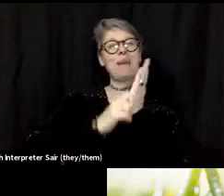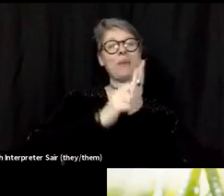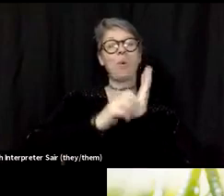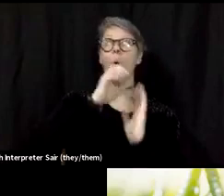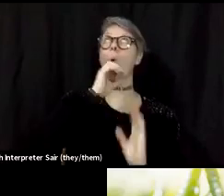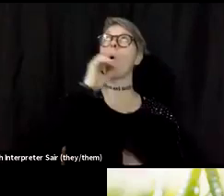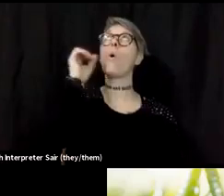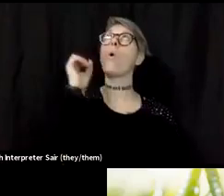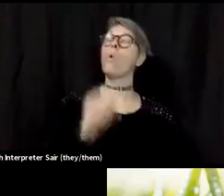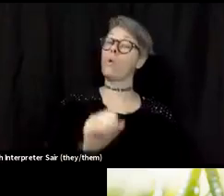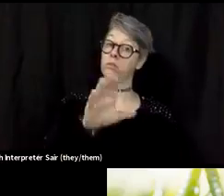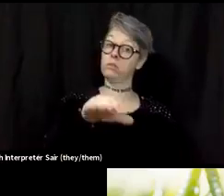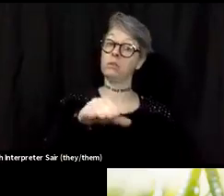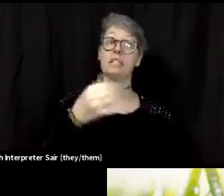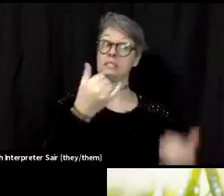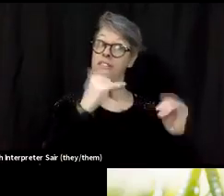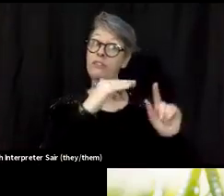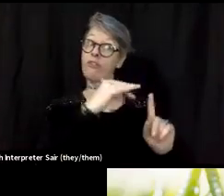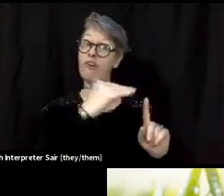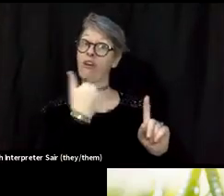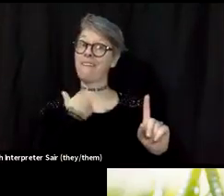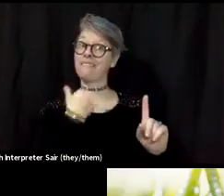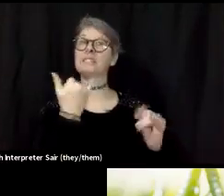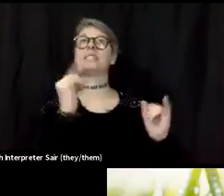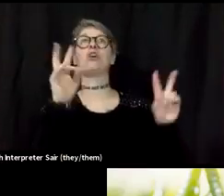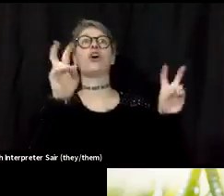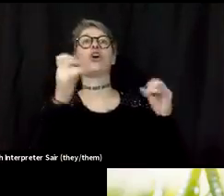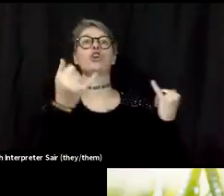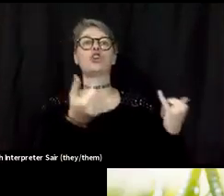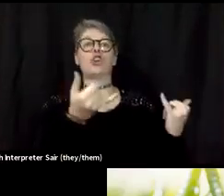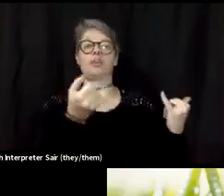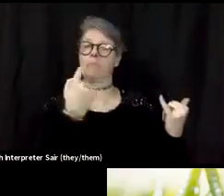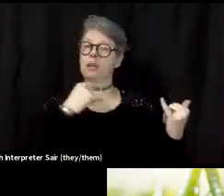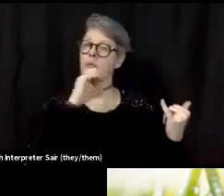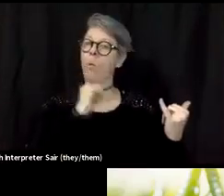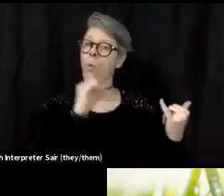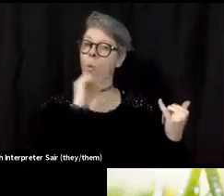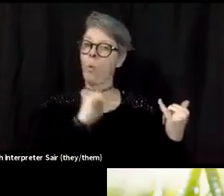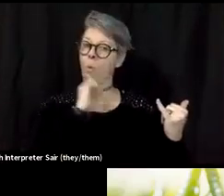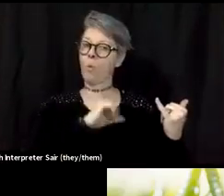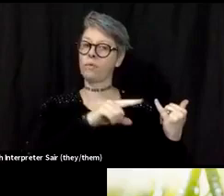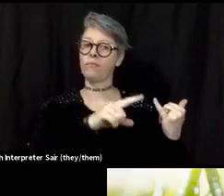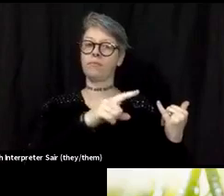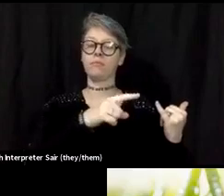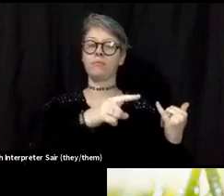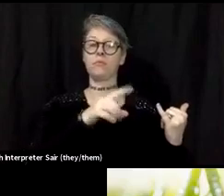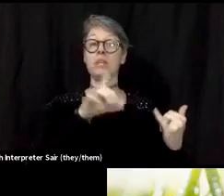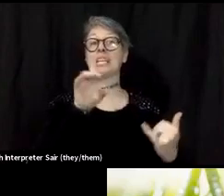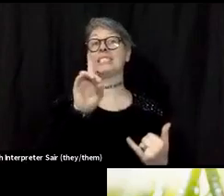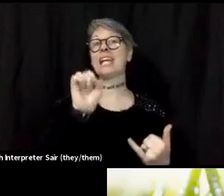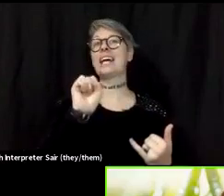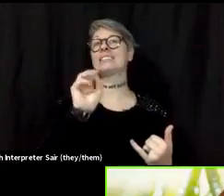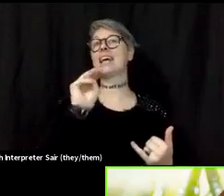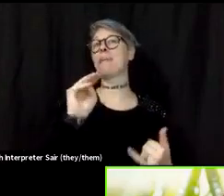manual. It's old okay it's it's still there It's old okay it's it's still there, it's still current it there, it's still current, it's old, it's actually referencing